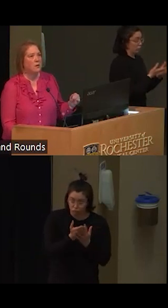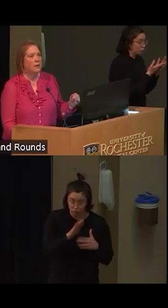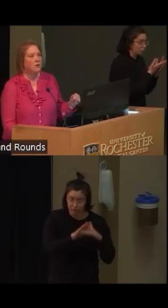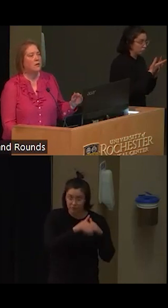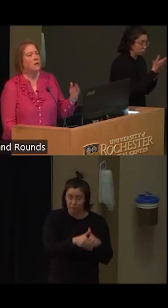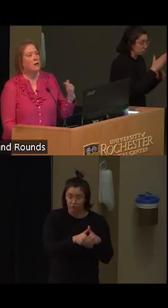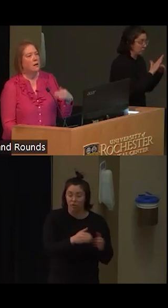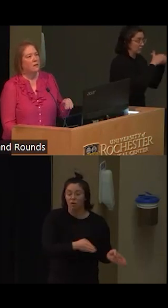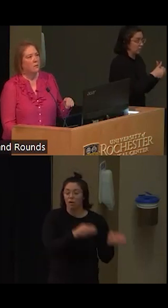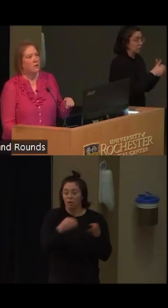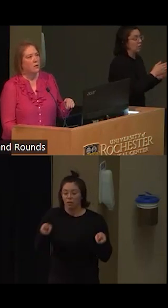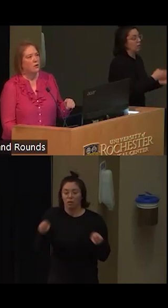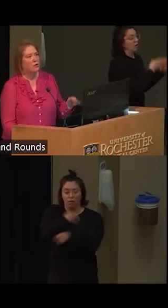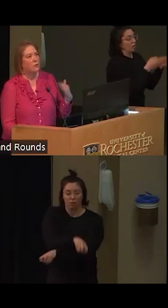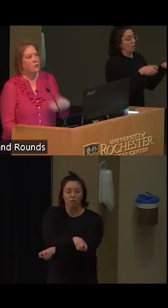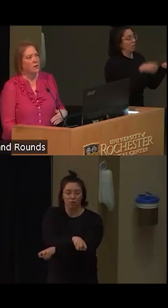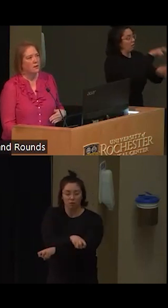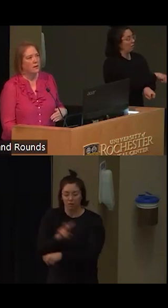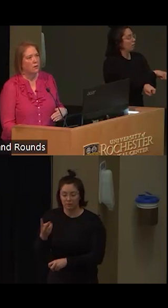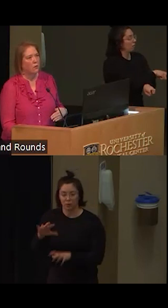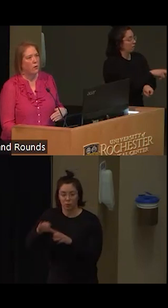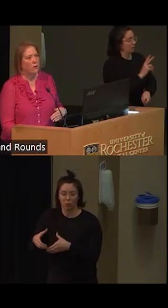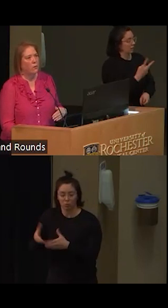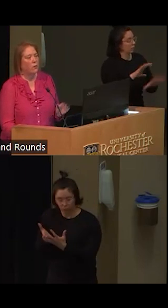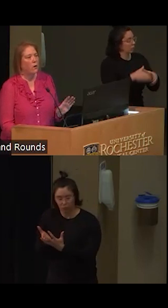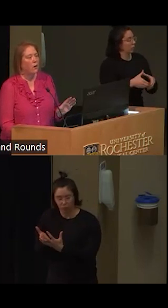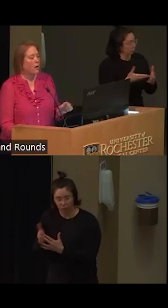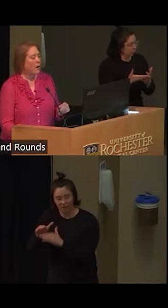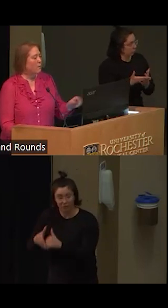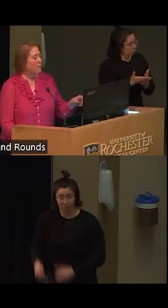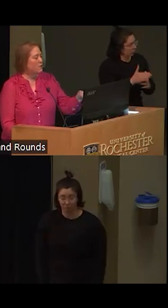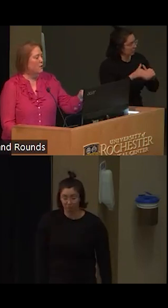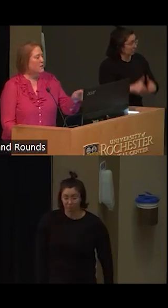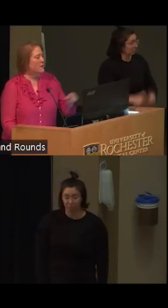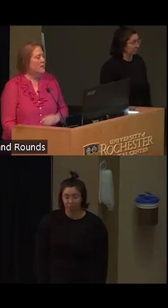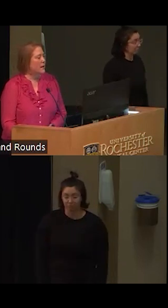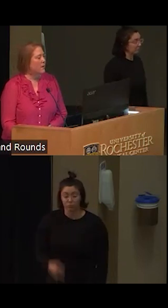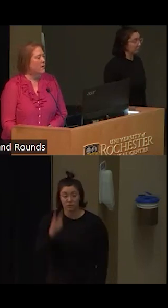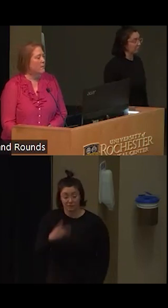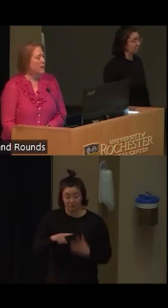simulation and then we switched groups and the second group went through you can see there in